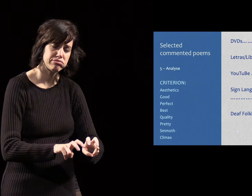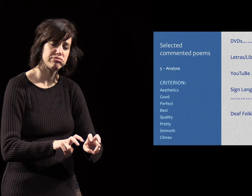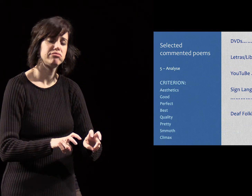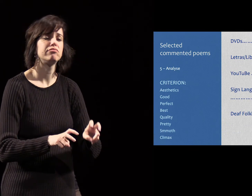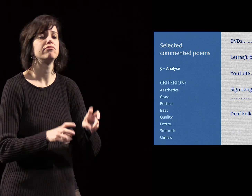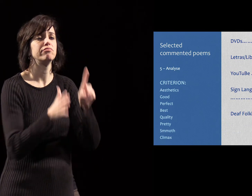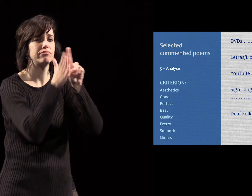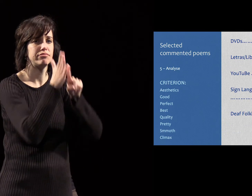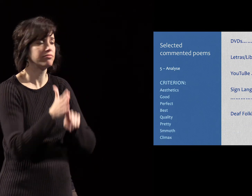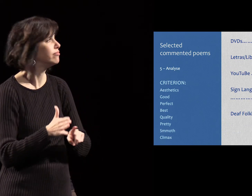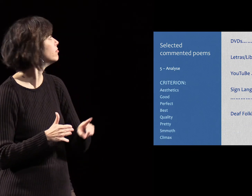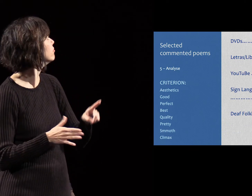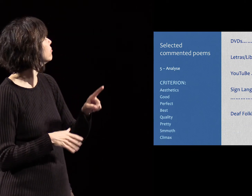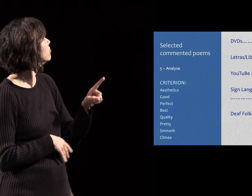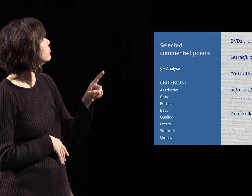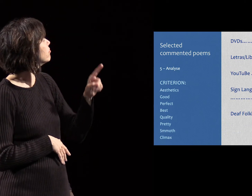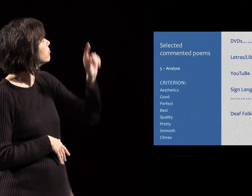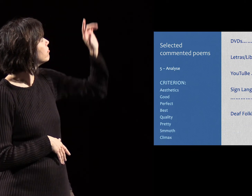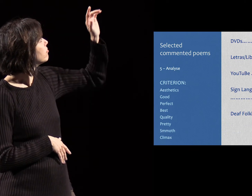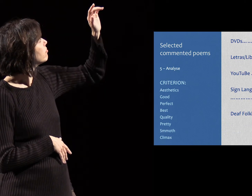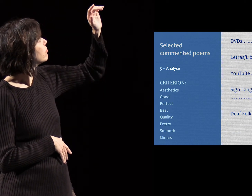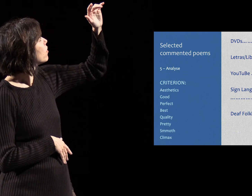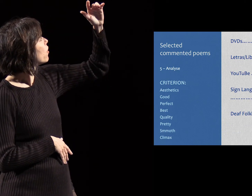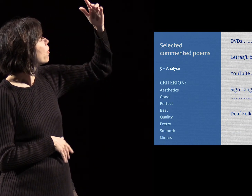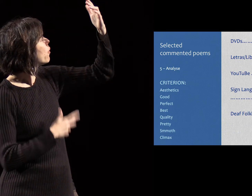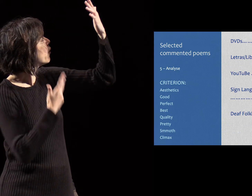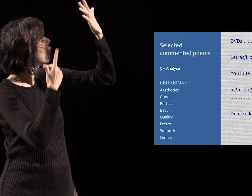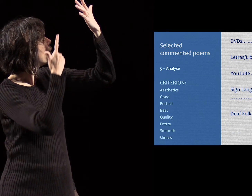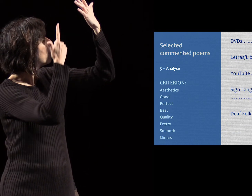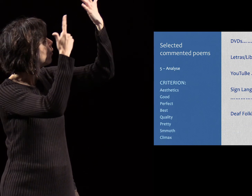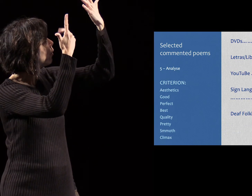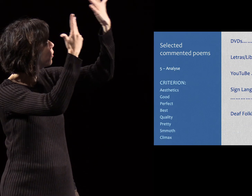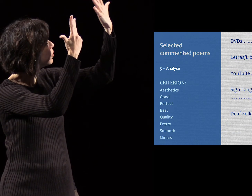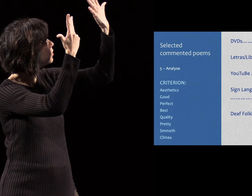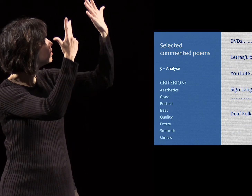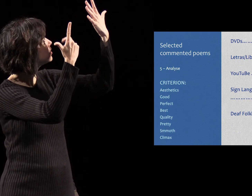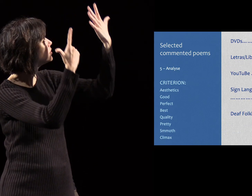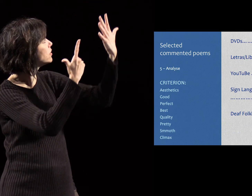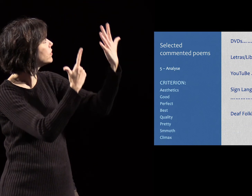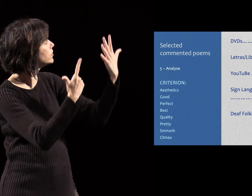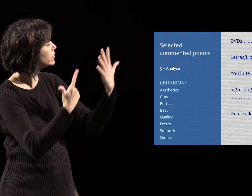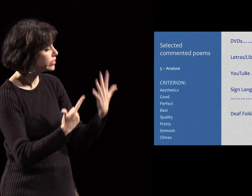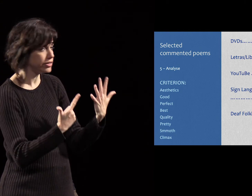Of the 35 different videos I analyzed, this is broken down into where they were from.